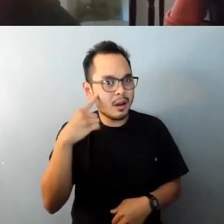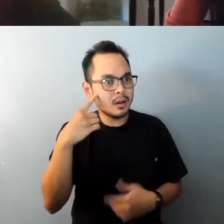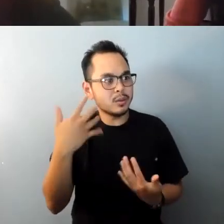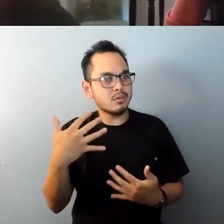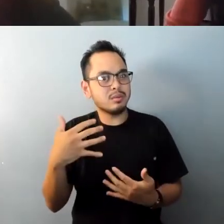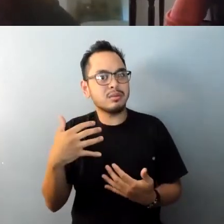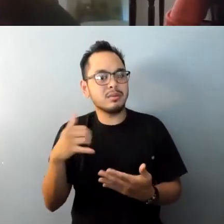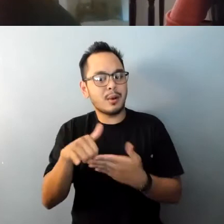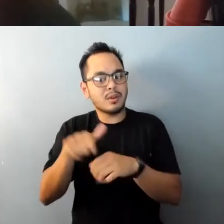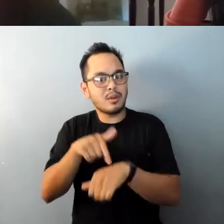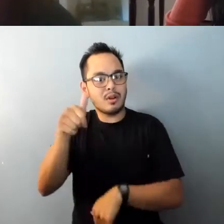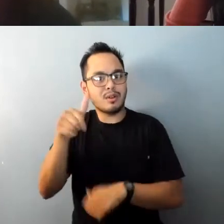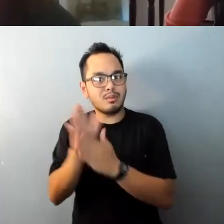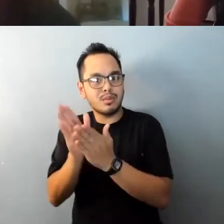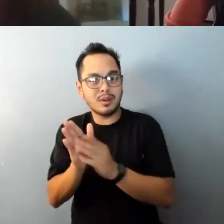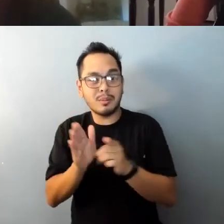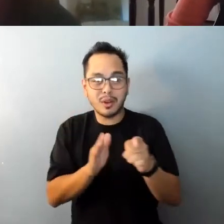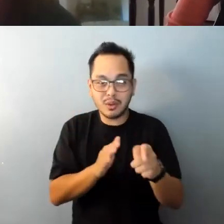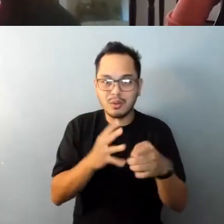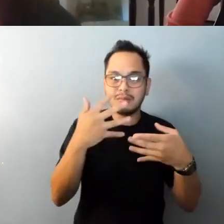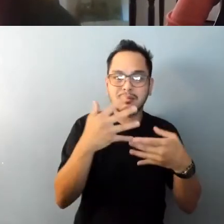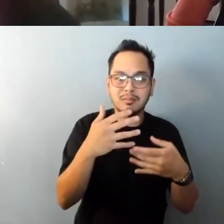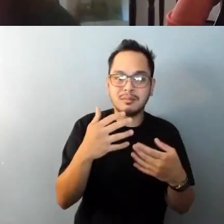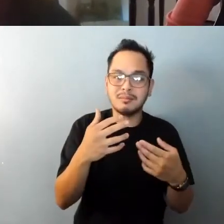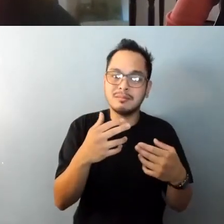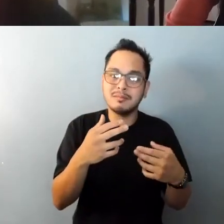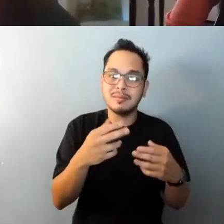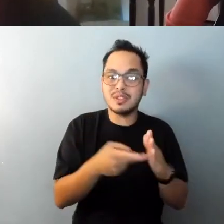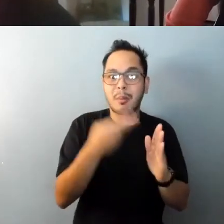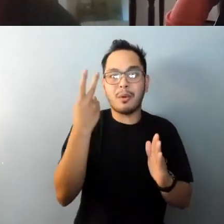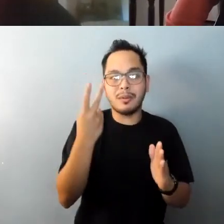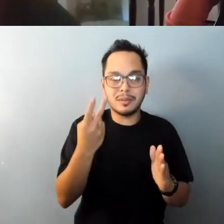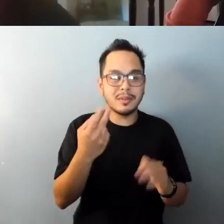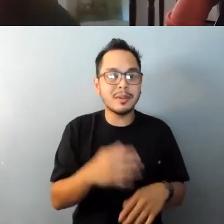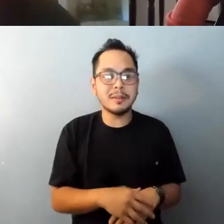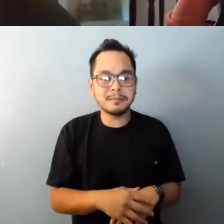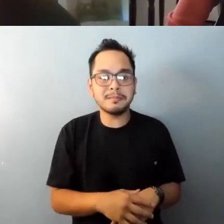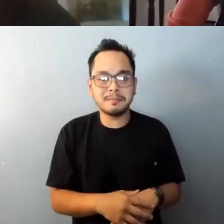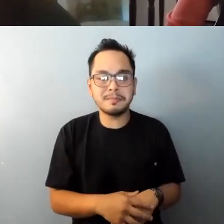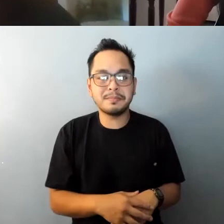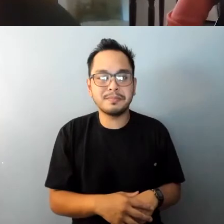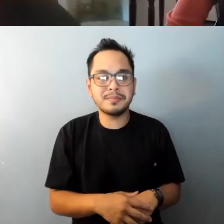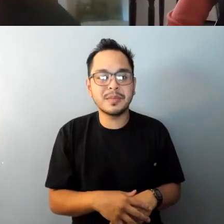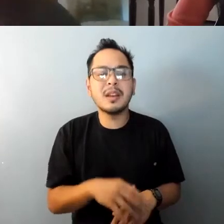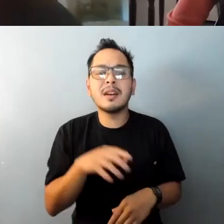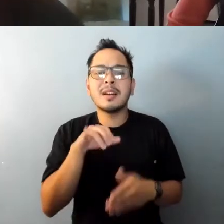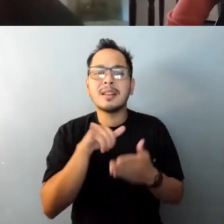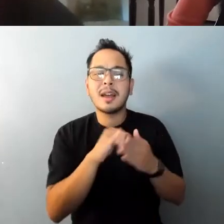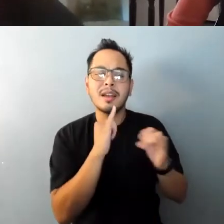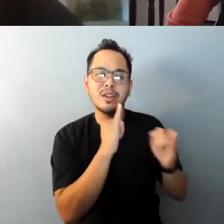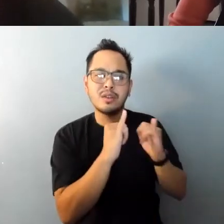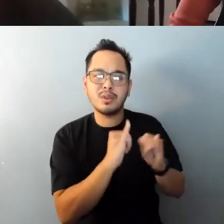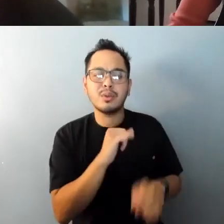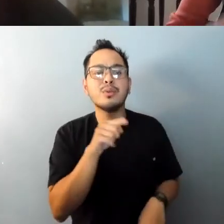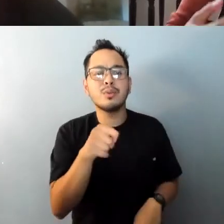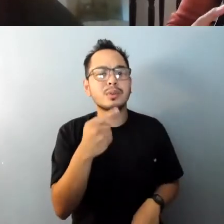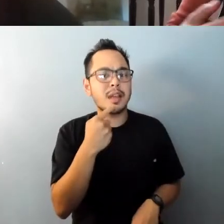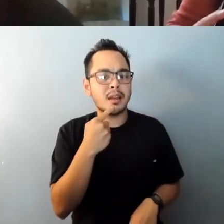So in that interview you mentioned that it is because he does a lot of suggesting and